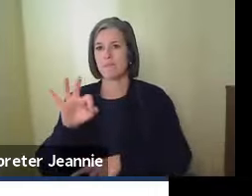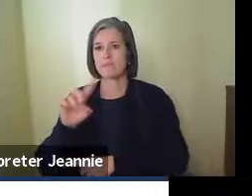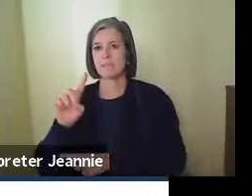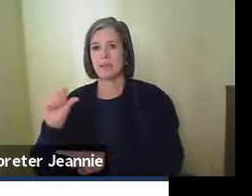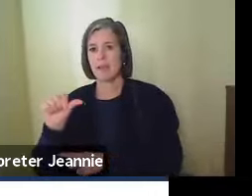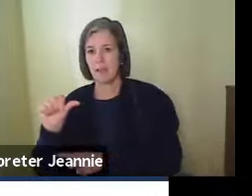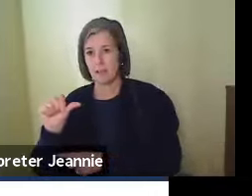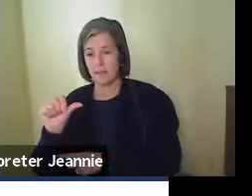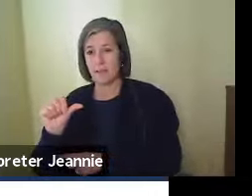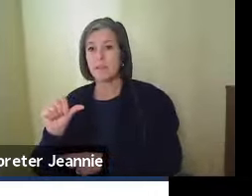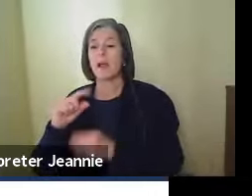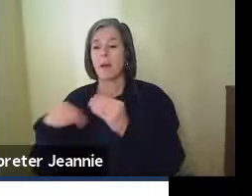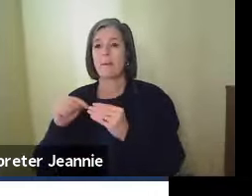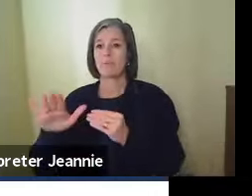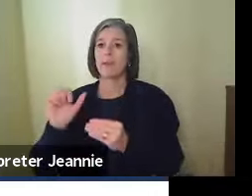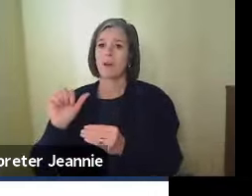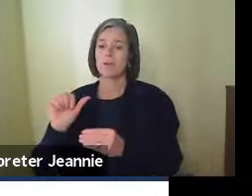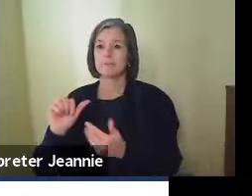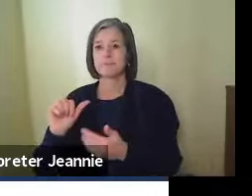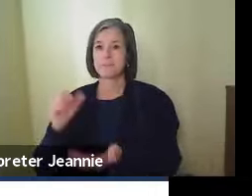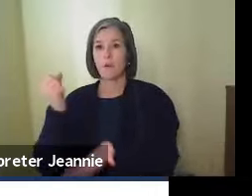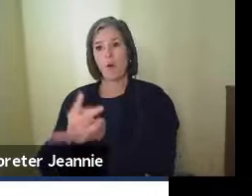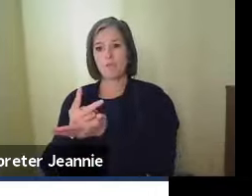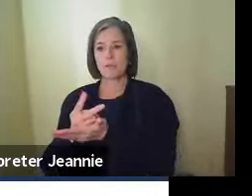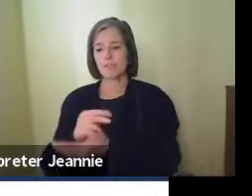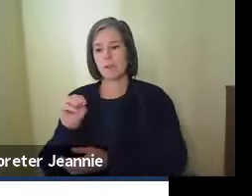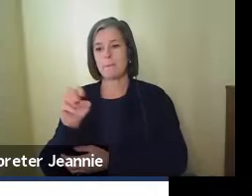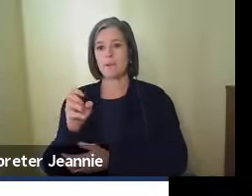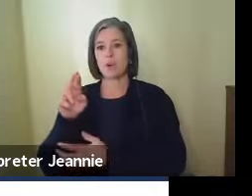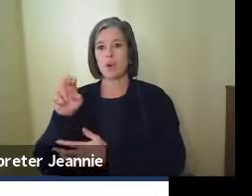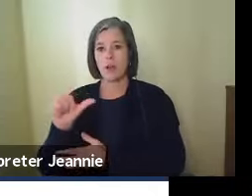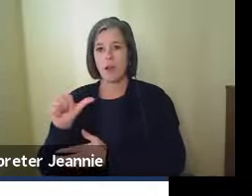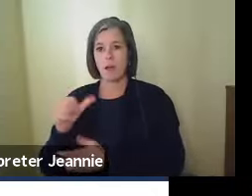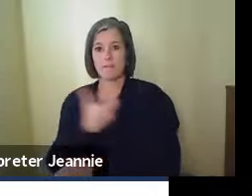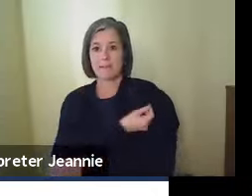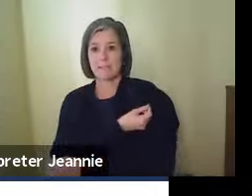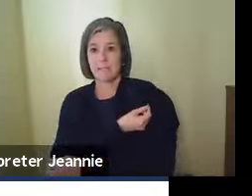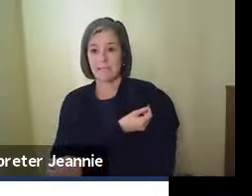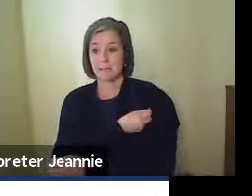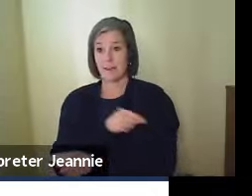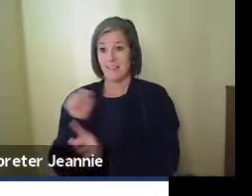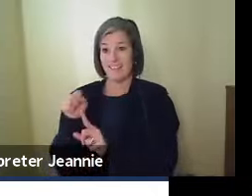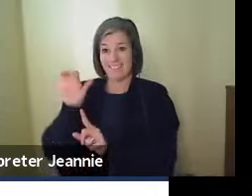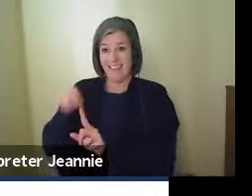about their authorization of the Moderna vaccine. Technically that has not been approved